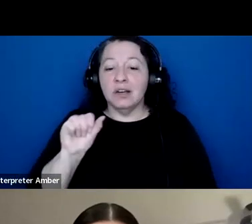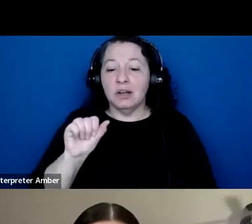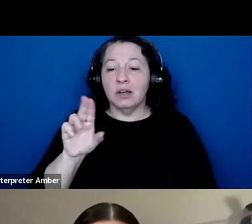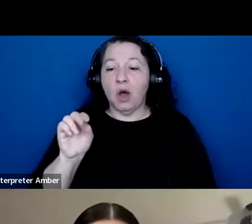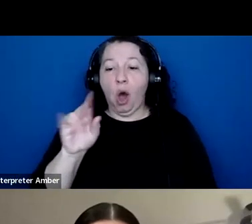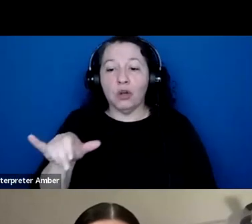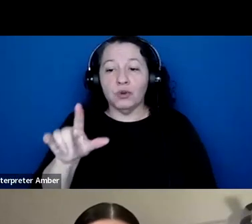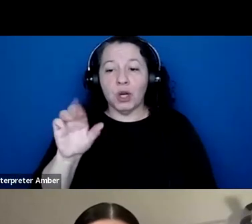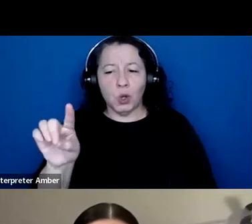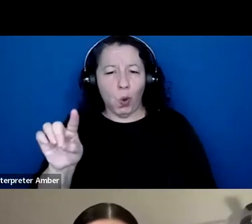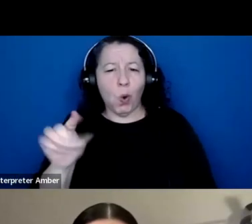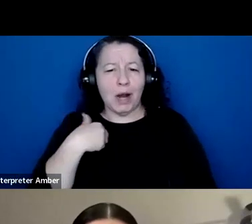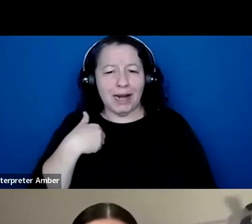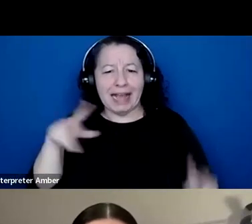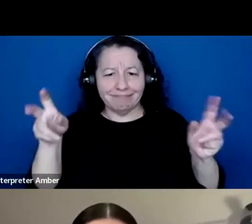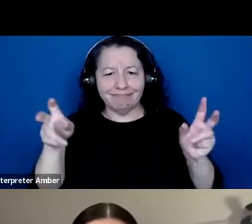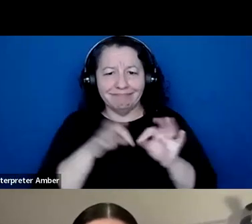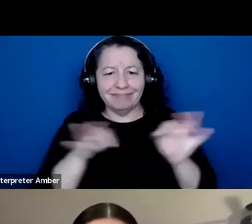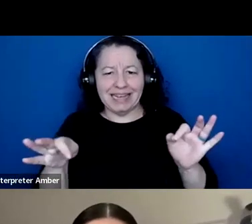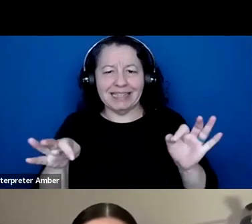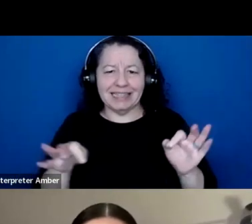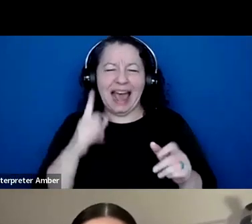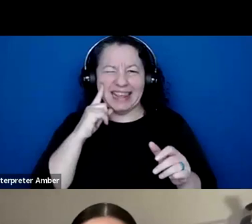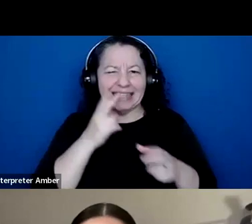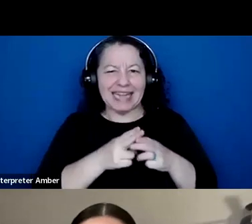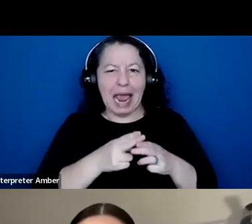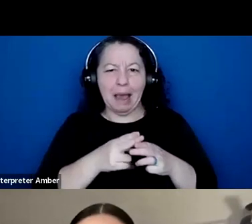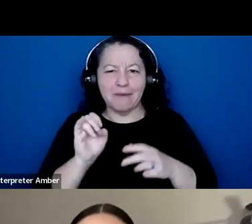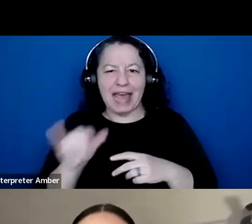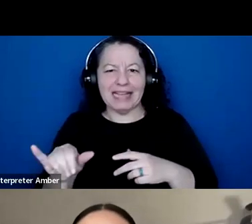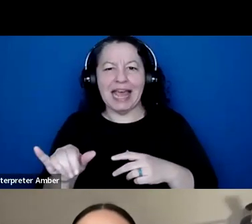has, I think it's the title of an essay, "The Master's Tools will never dismantle the Master's House."